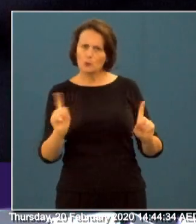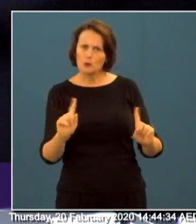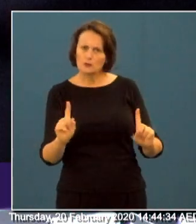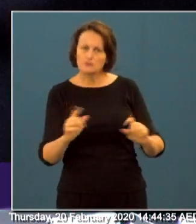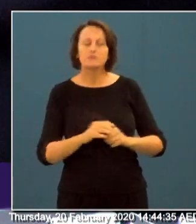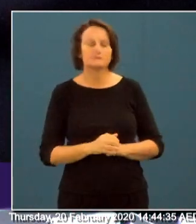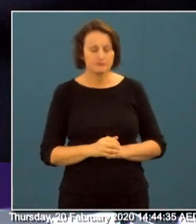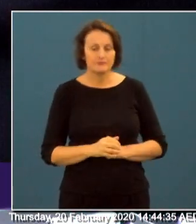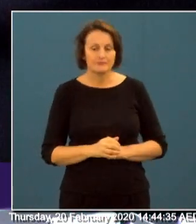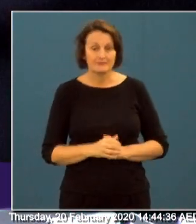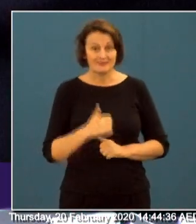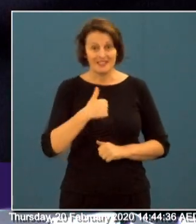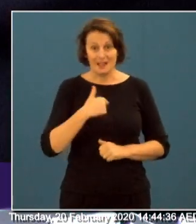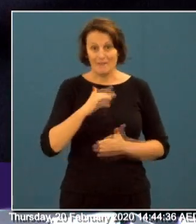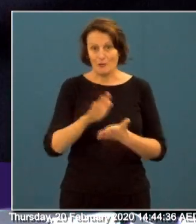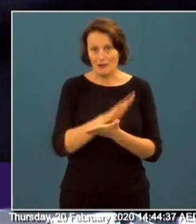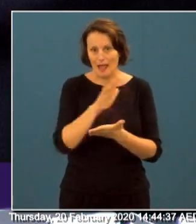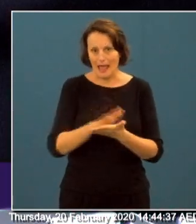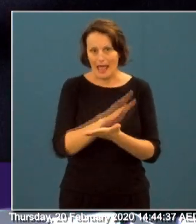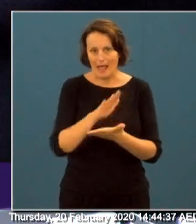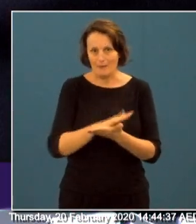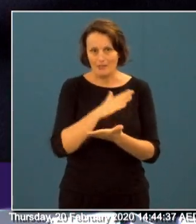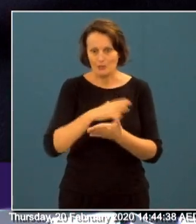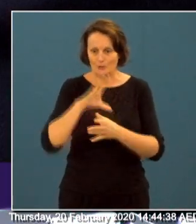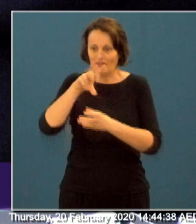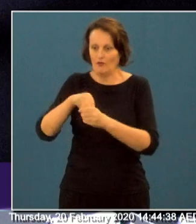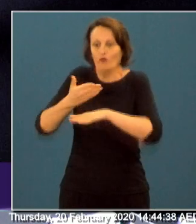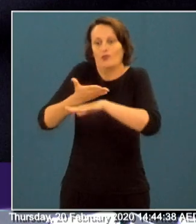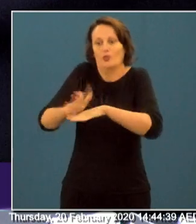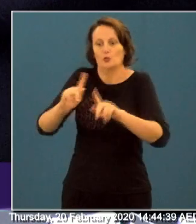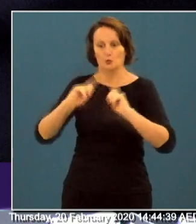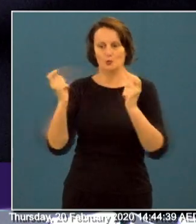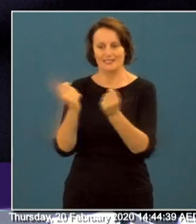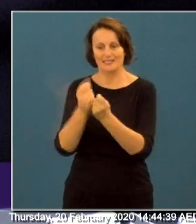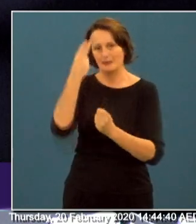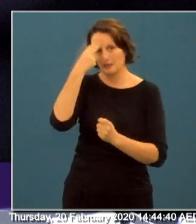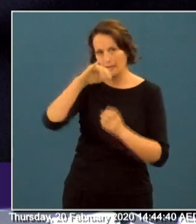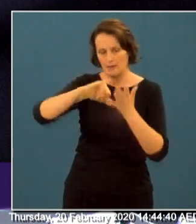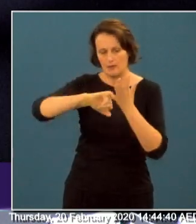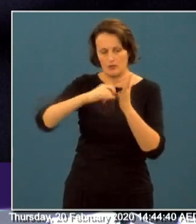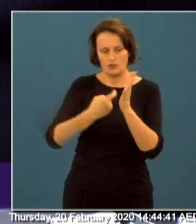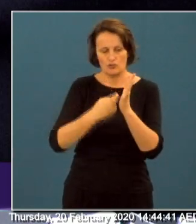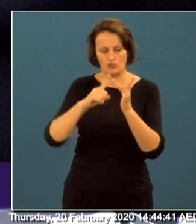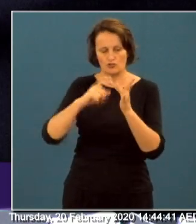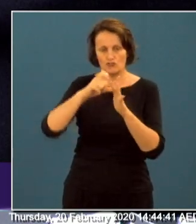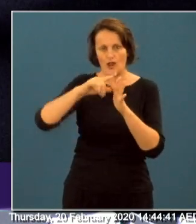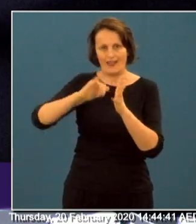So I'm really pleased to have the opportunity to be part of this new team, STrIDeS, which is one of three new specialised teams